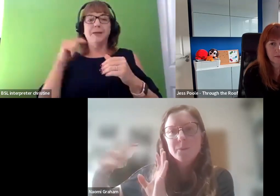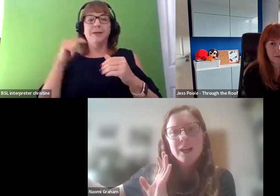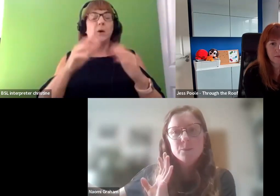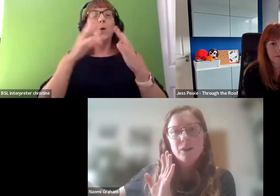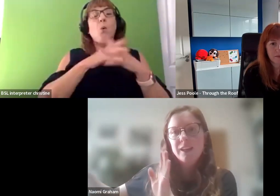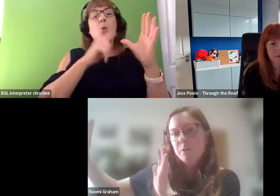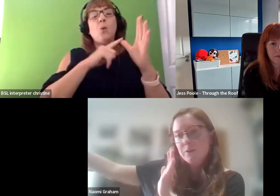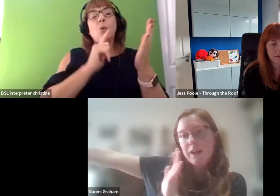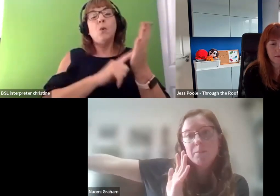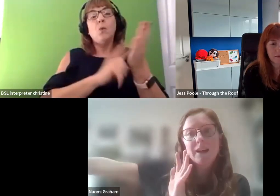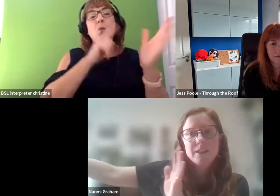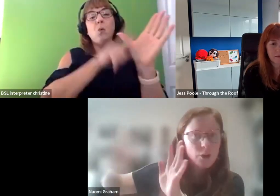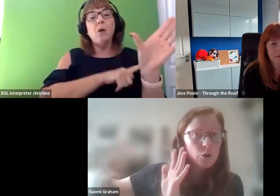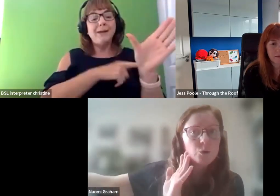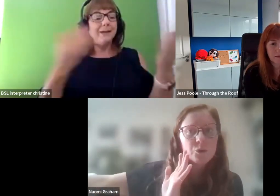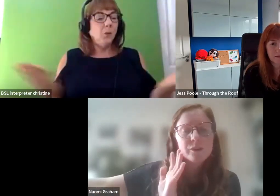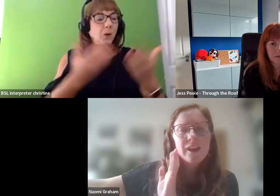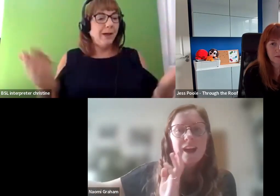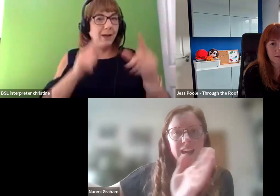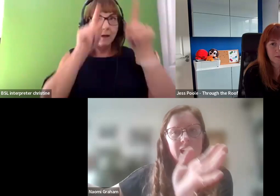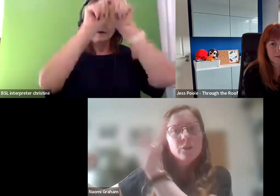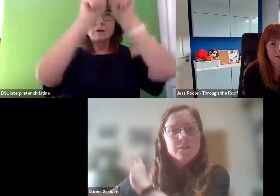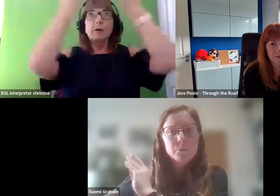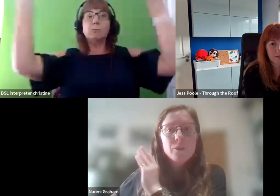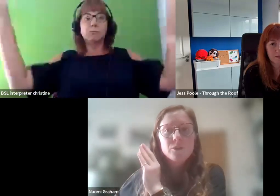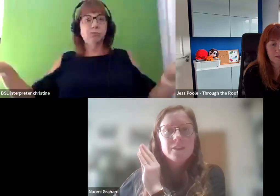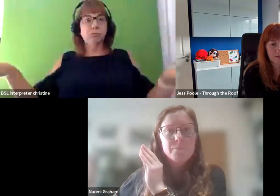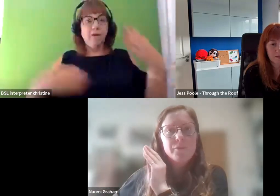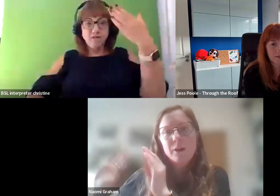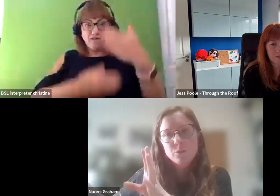was a Where's Wally that was like massive, a whole wall, and adults with autism found